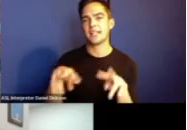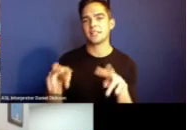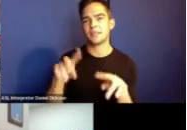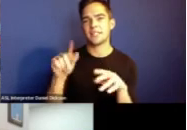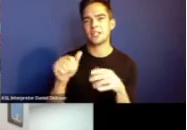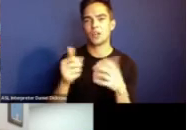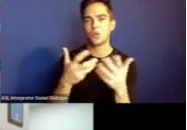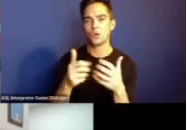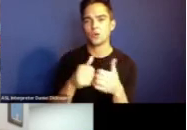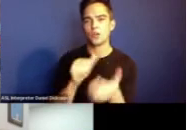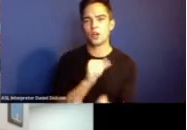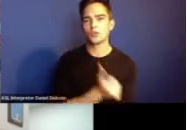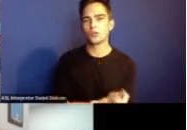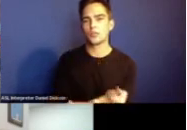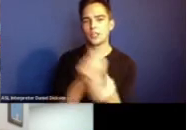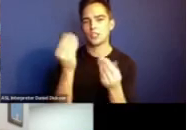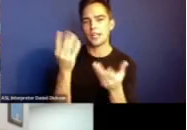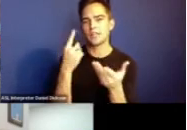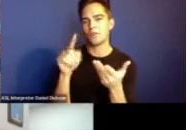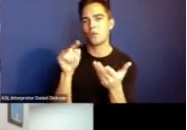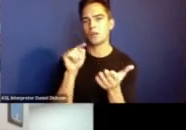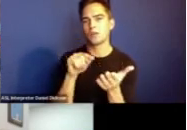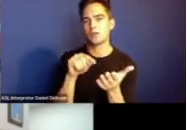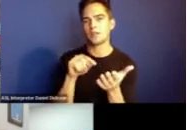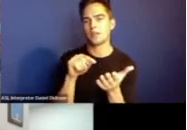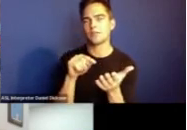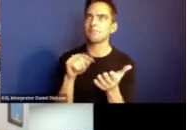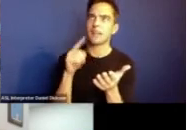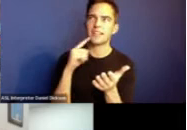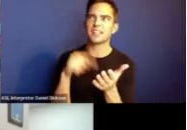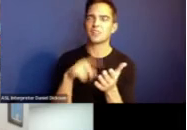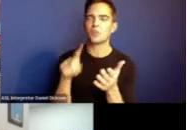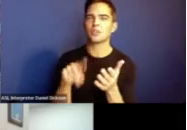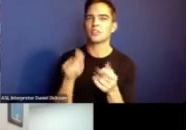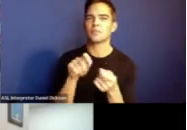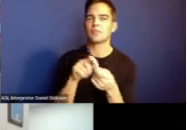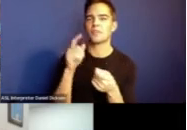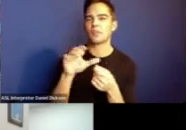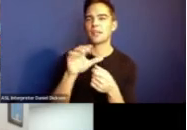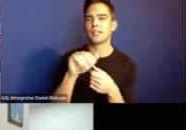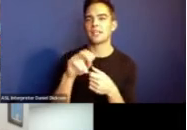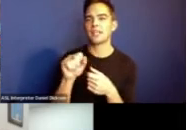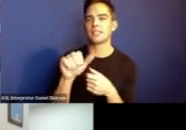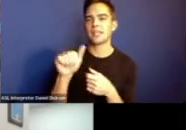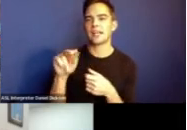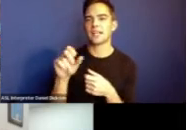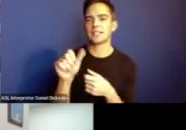authorization data? For the for the, I think this question was specific to the cancer answer, but maybe any of these data? How